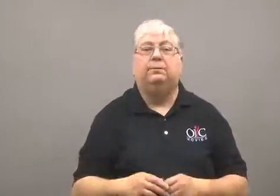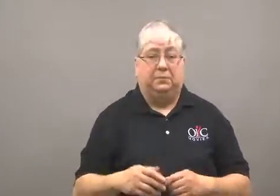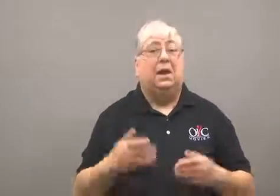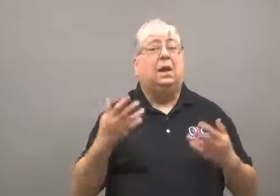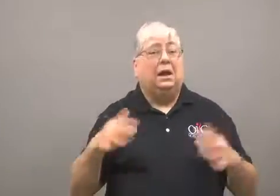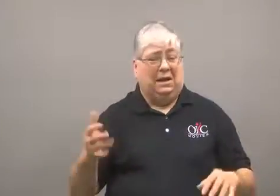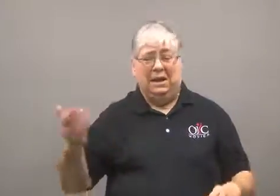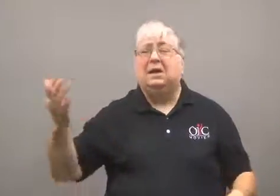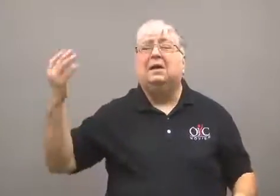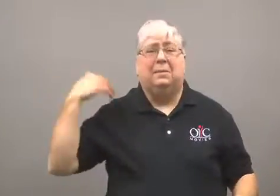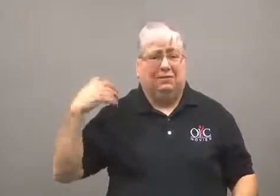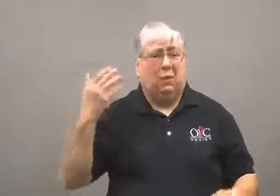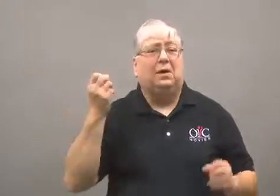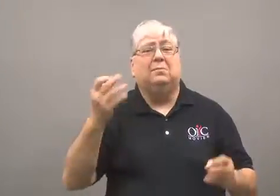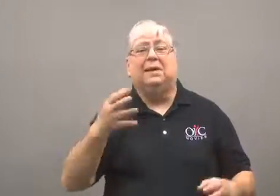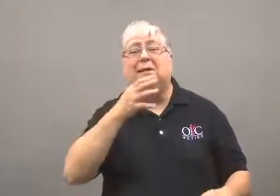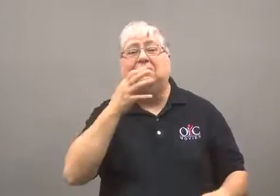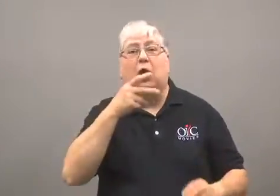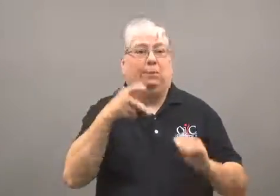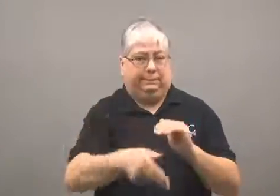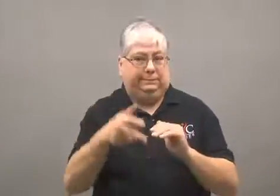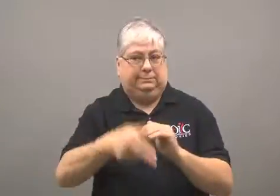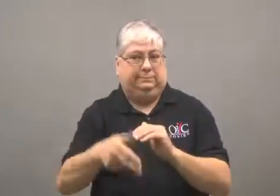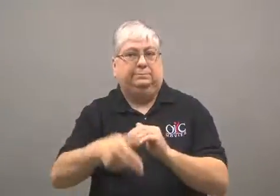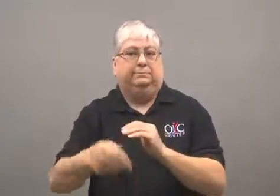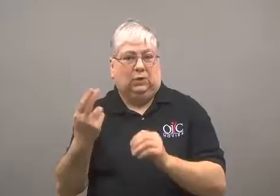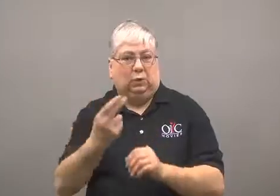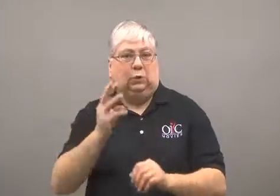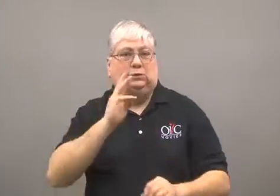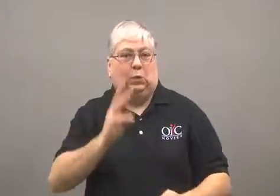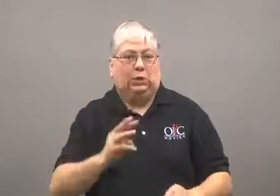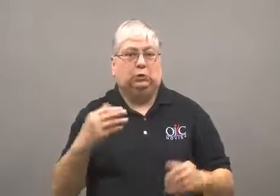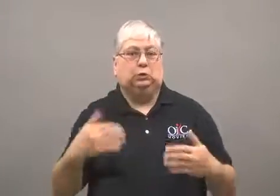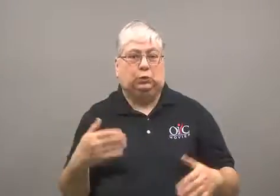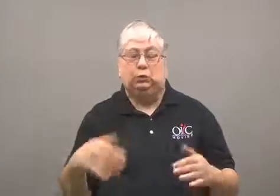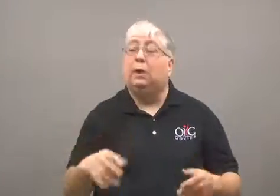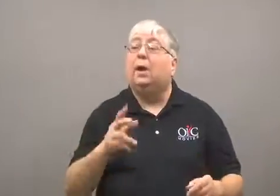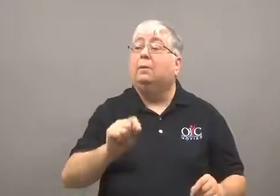Farms have been subjected to cuts in available water in the past.